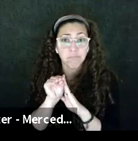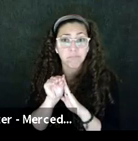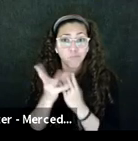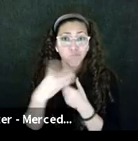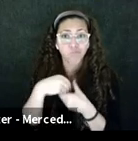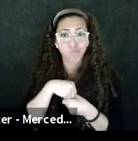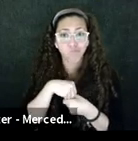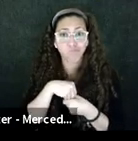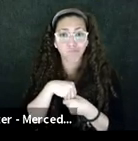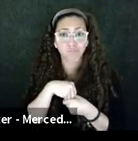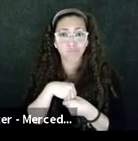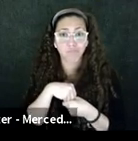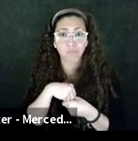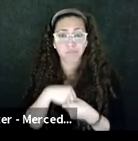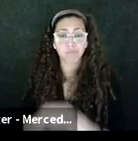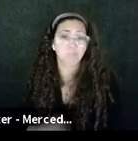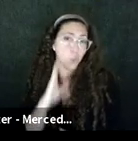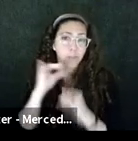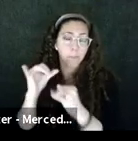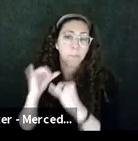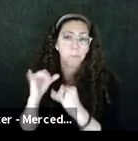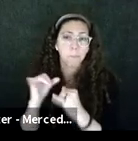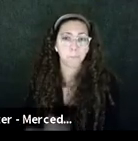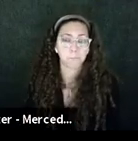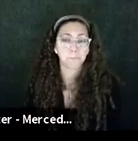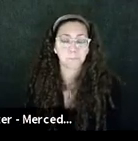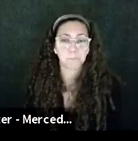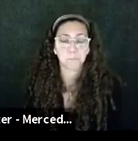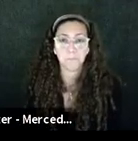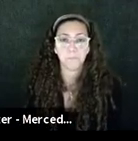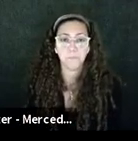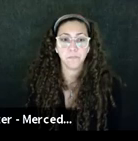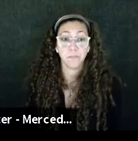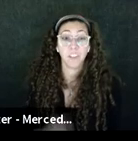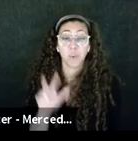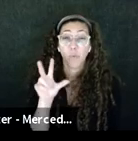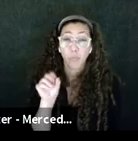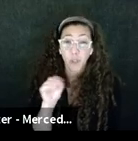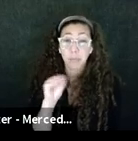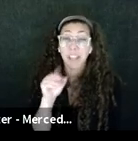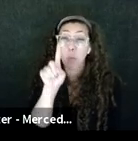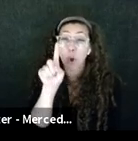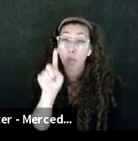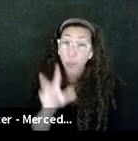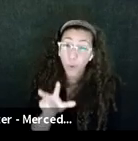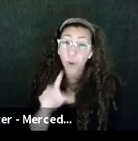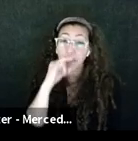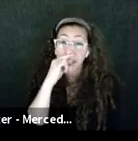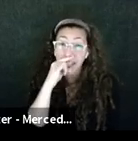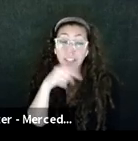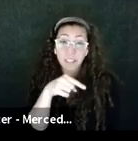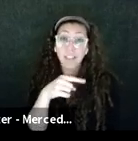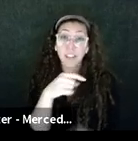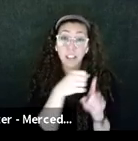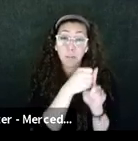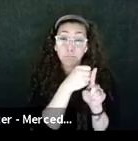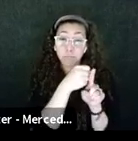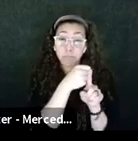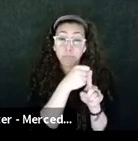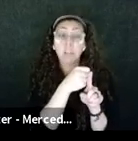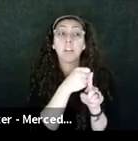Jason Williams: Whether you like it or not, you're more likely to repeat that. And so a third of the kids will be likely to enter the CPS system with their own kids.